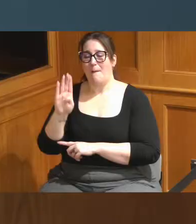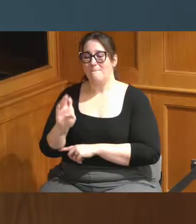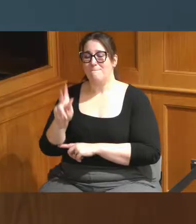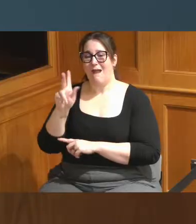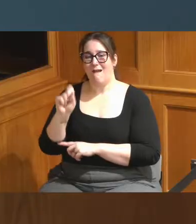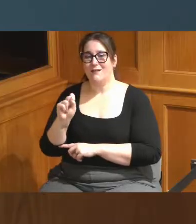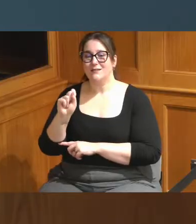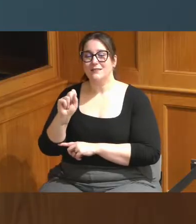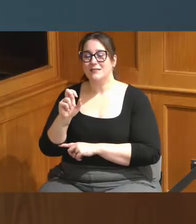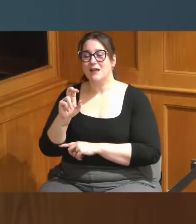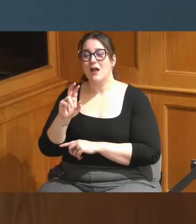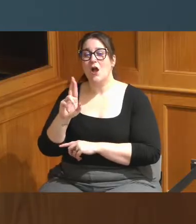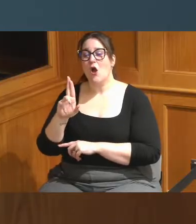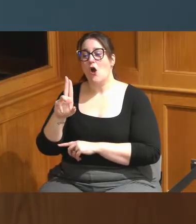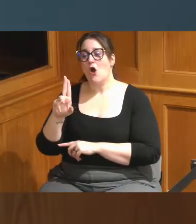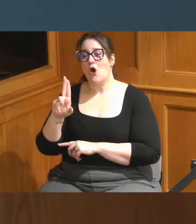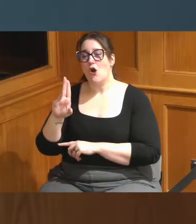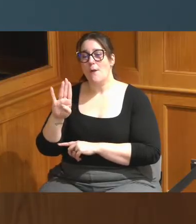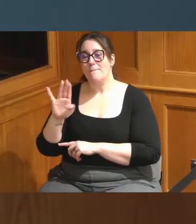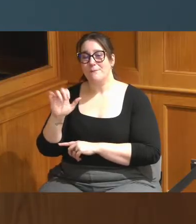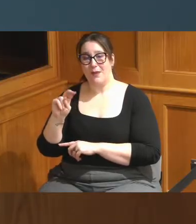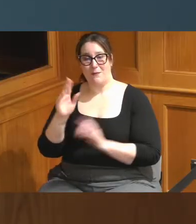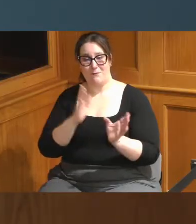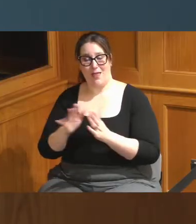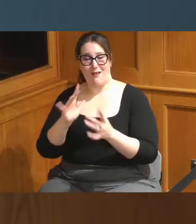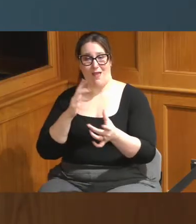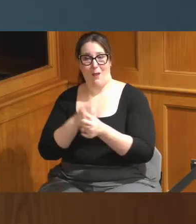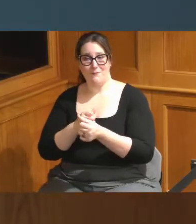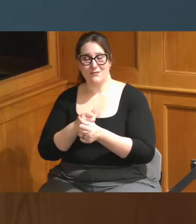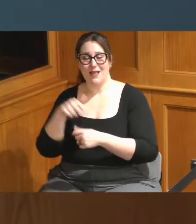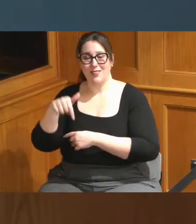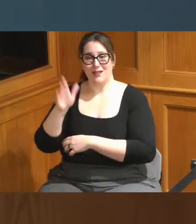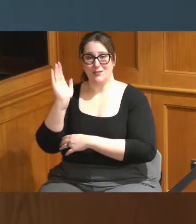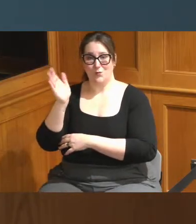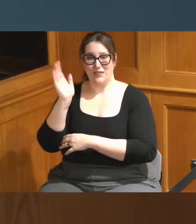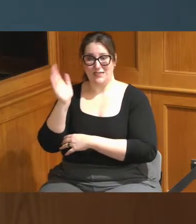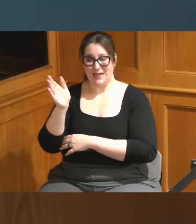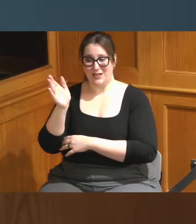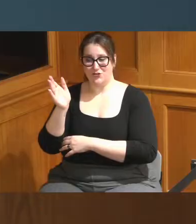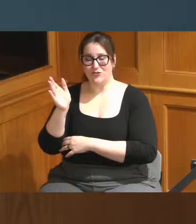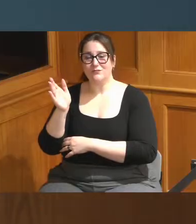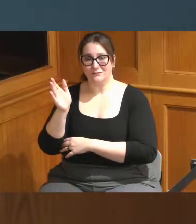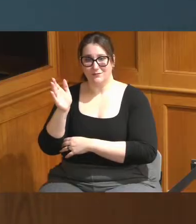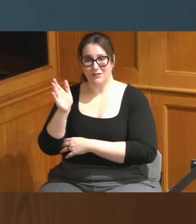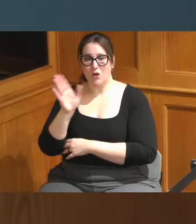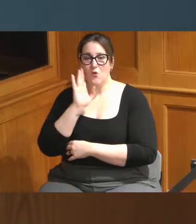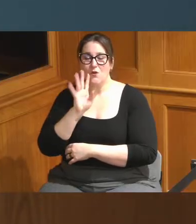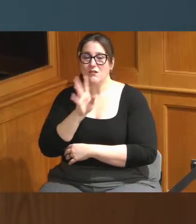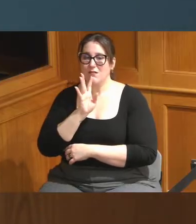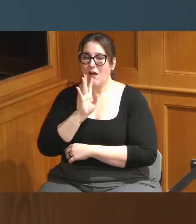update. So this is a presentation where we're going to talk about how we're going to finish